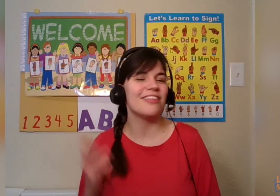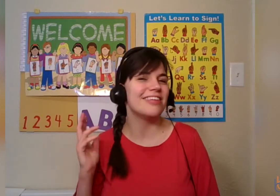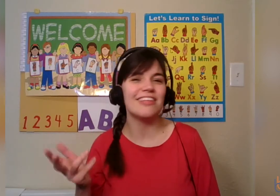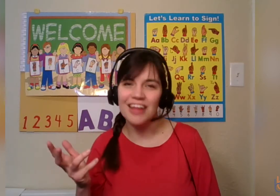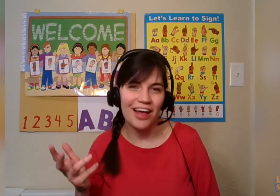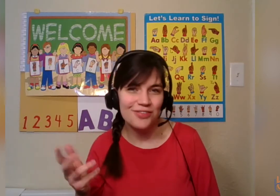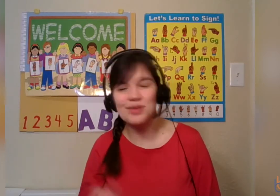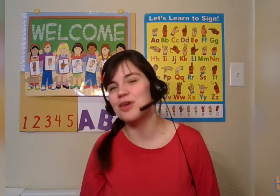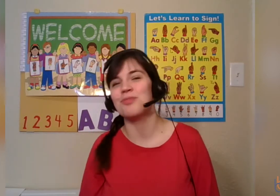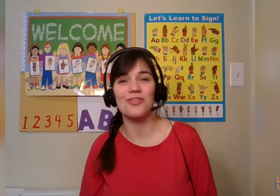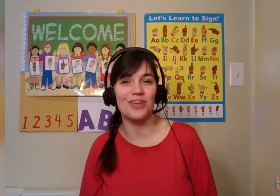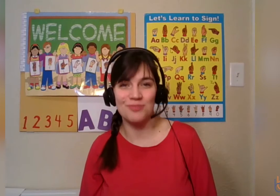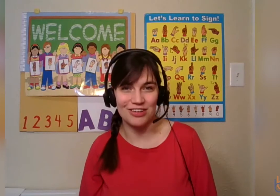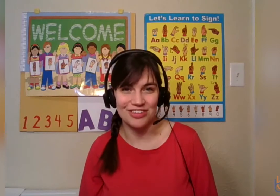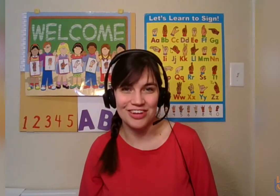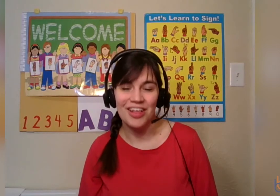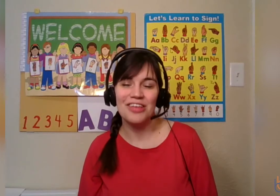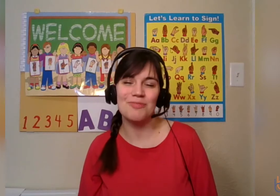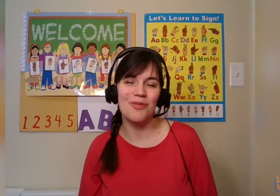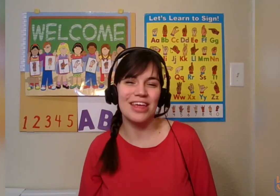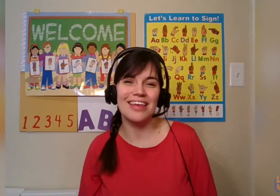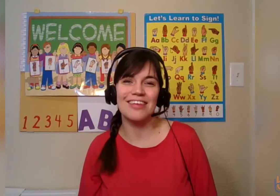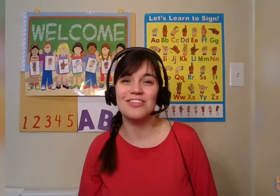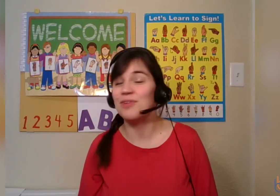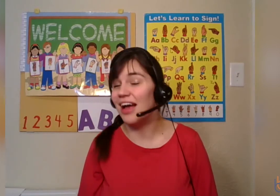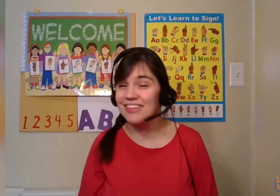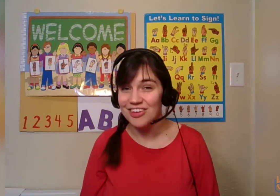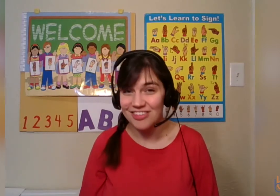this doesn't have to be a perfect picture, the point is to practice our